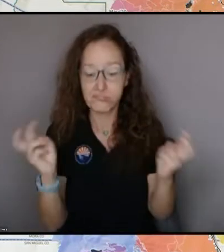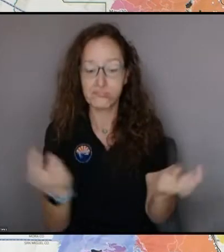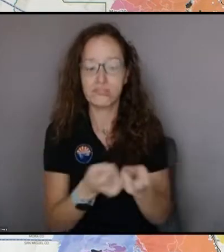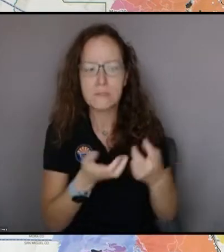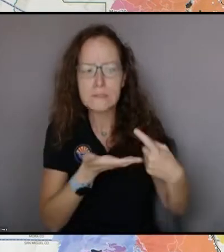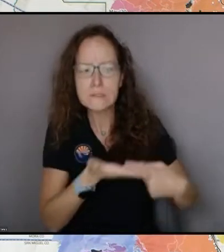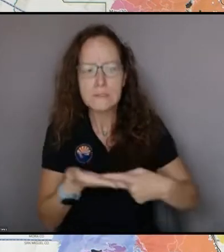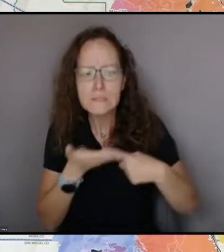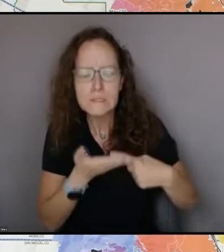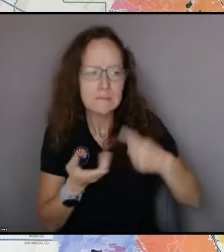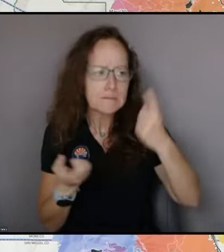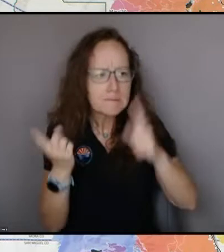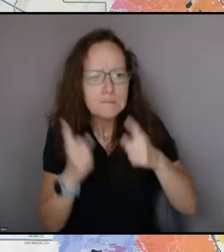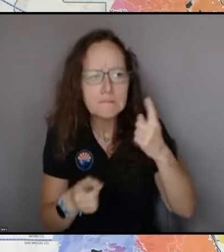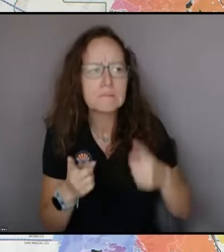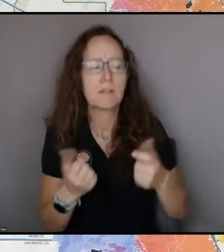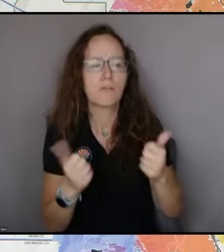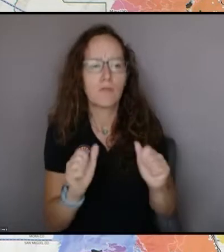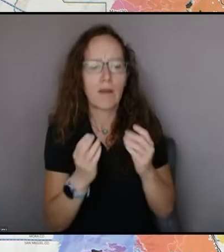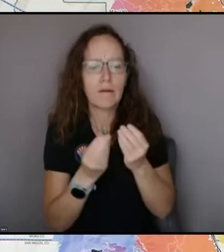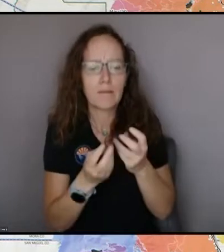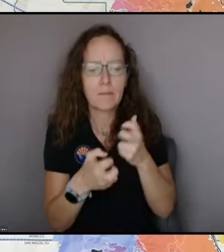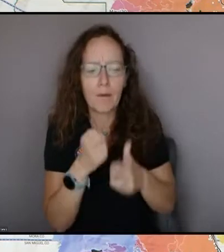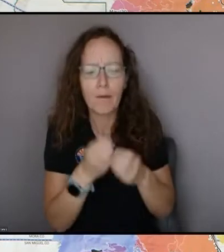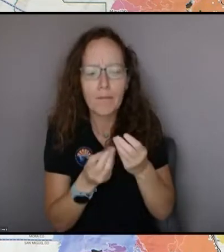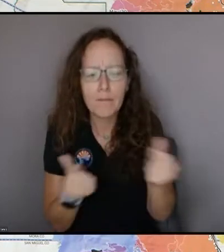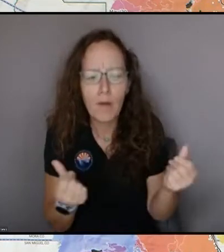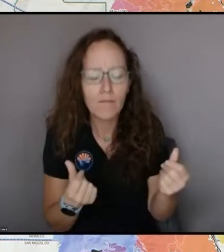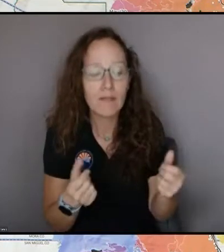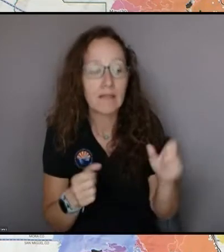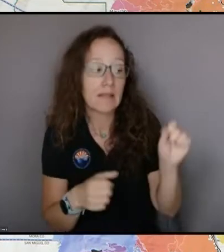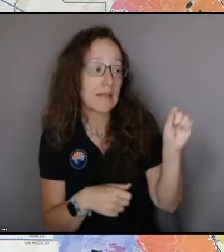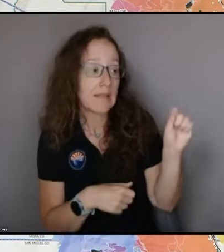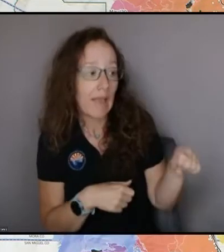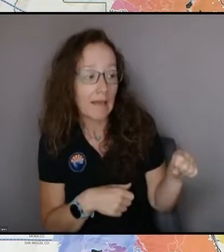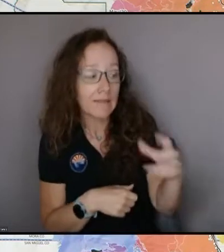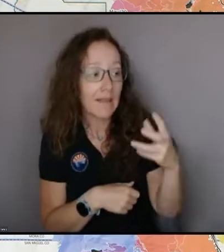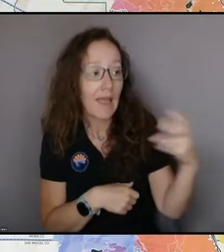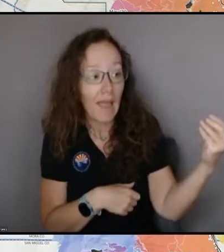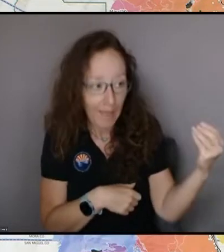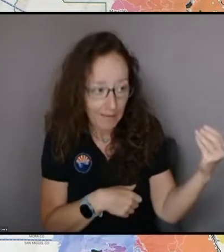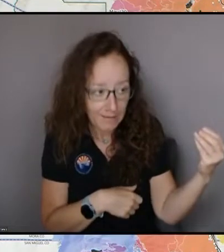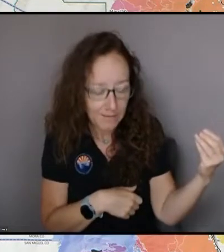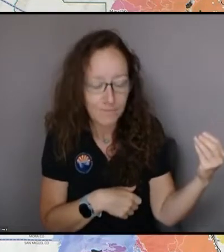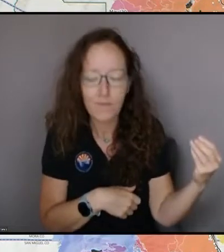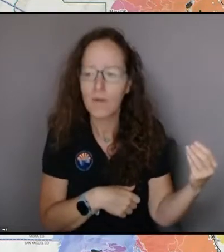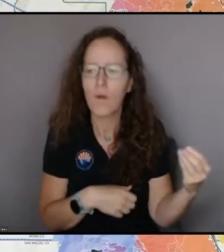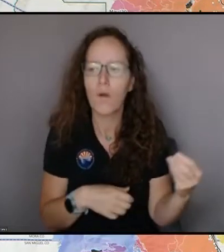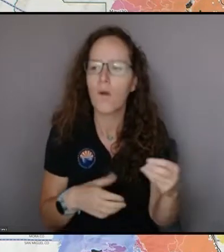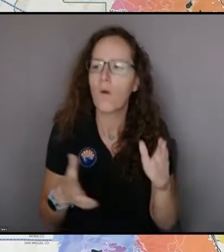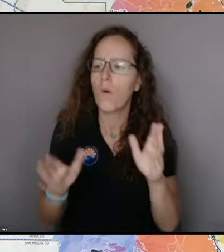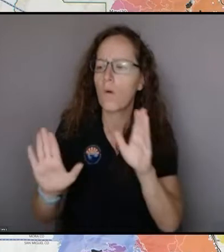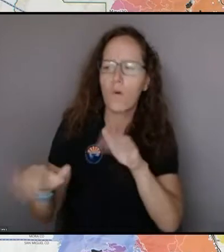better.' How much more of an understanding of the problem and appreciation on what you may be able to do to solve the